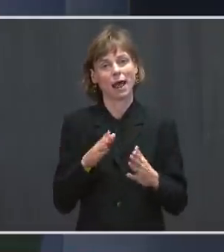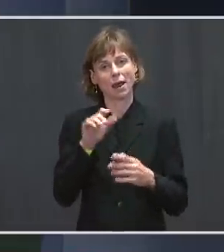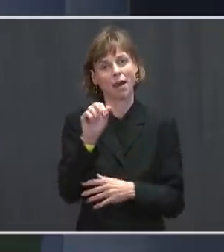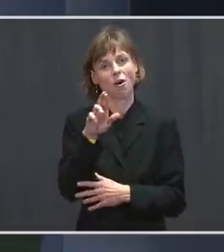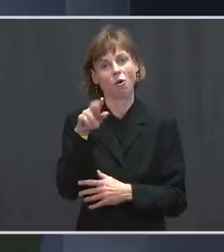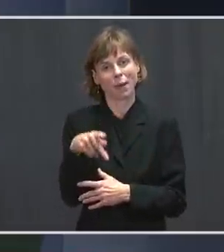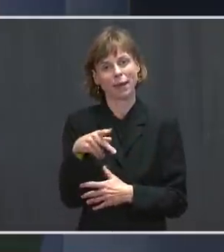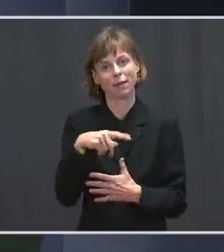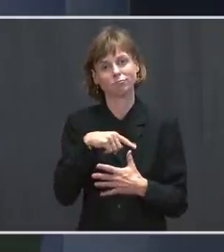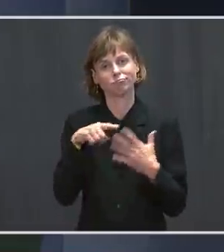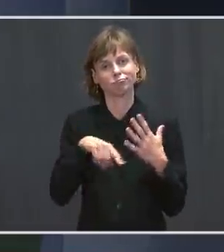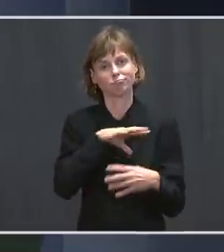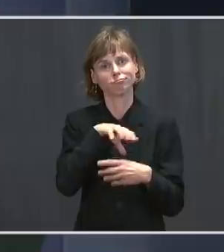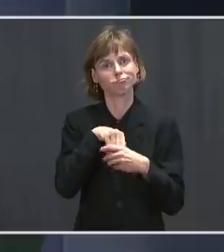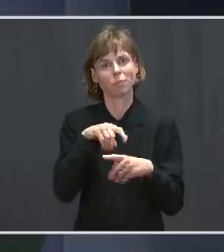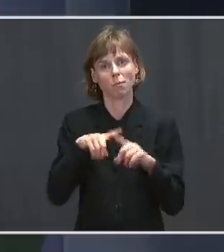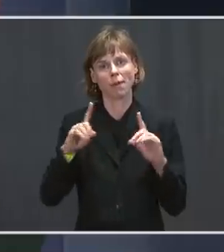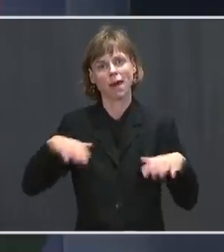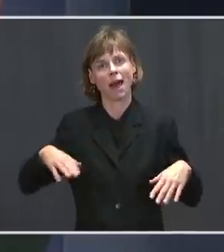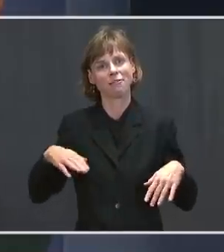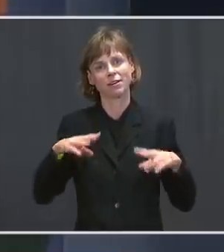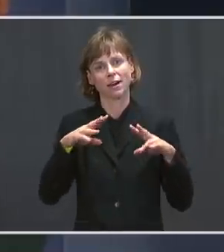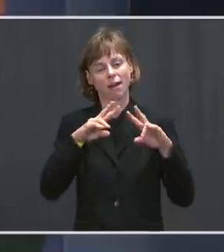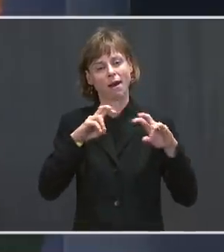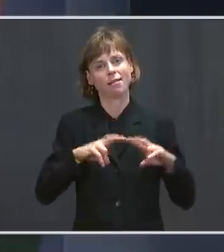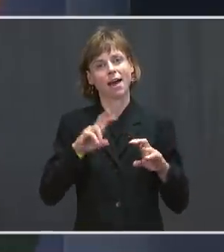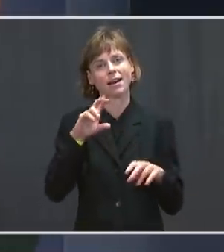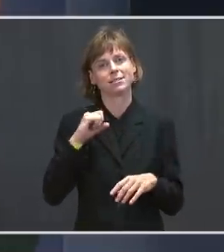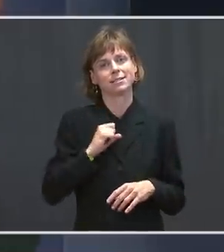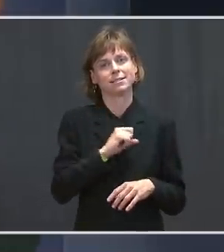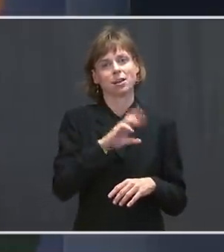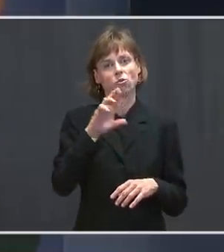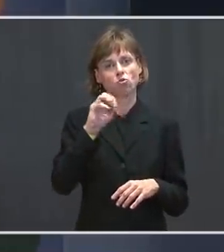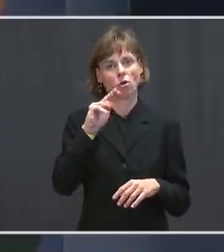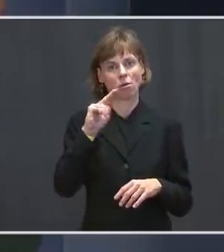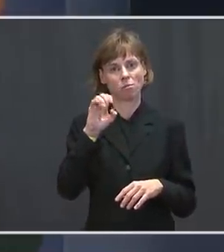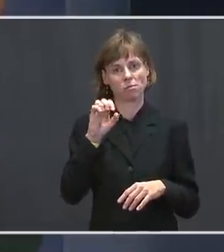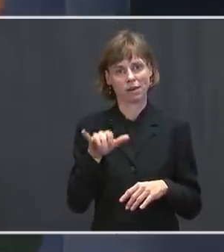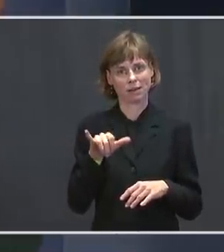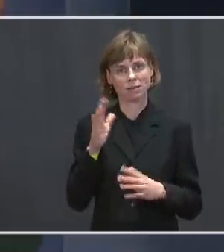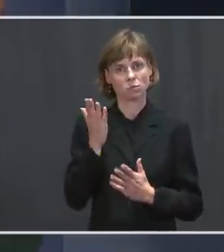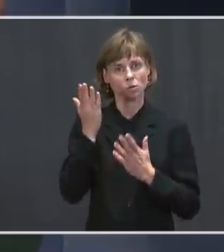I think quite yet on Senator Romney's proposal. Go ahead, Peter. The Press: We saw some new figures today.